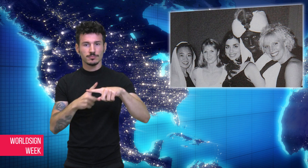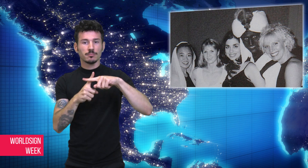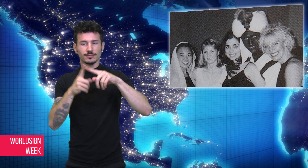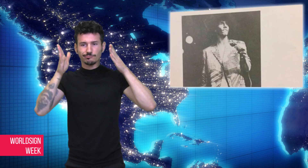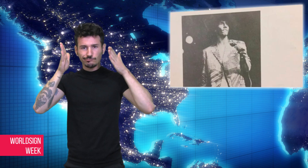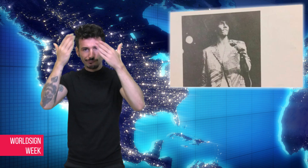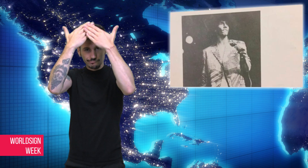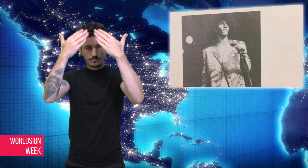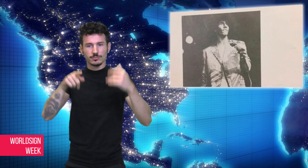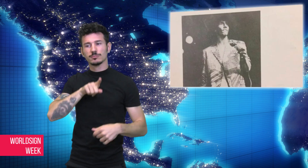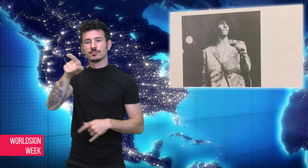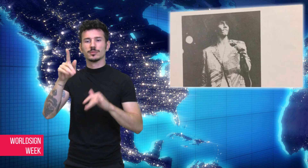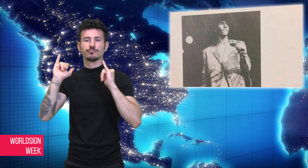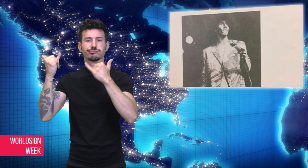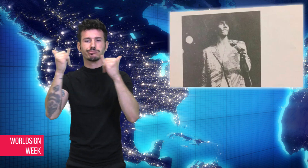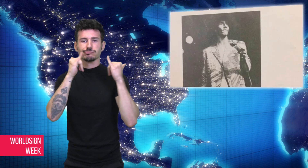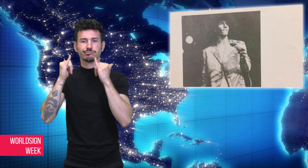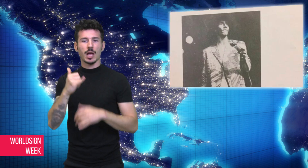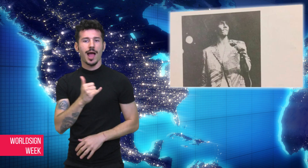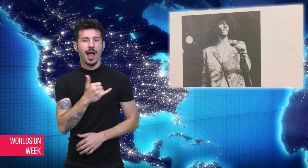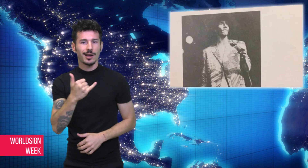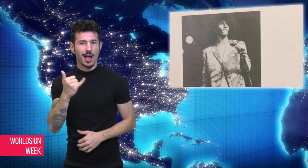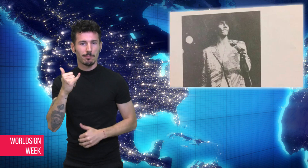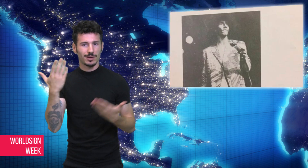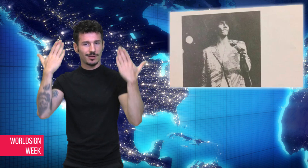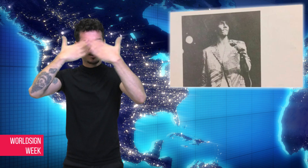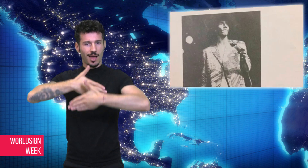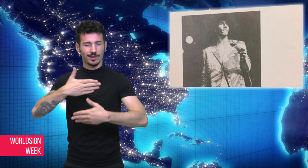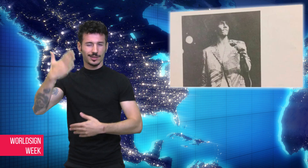Nights costume party in 2001.